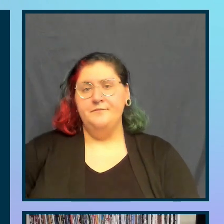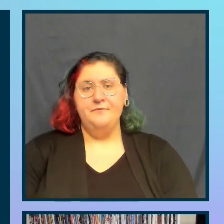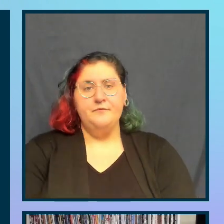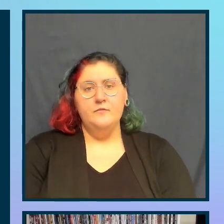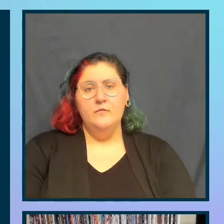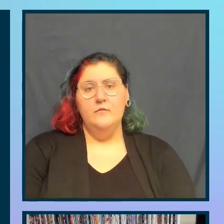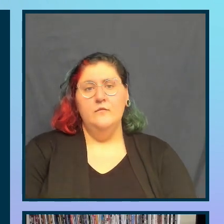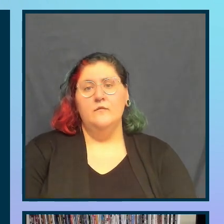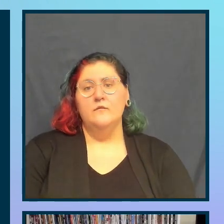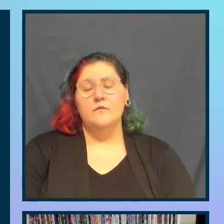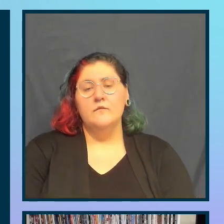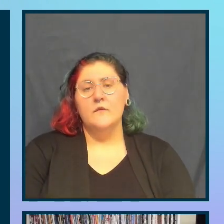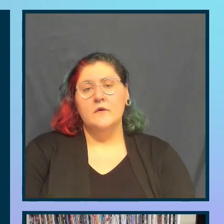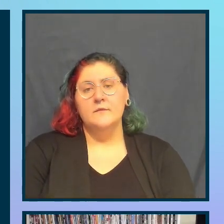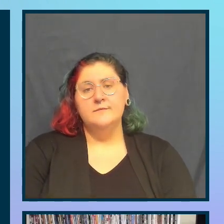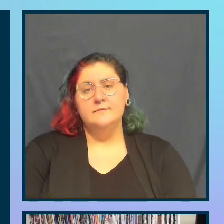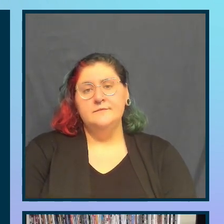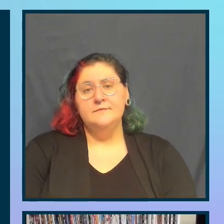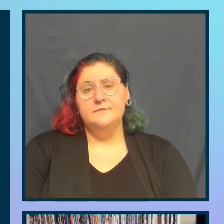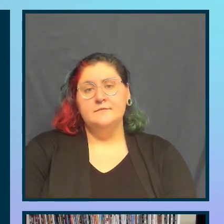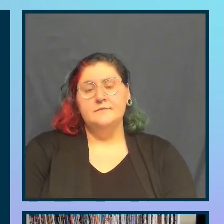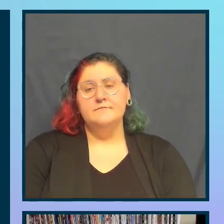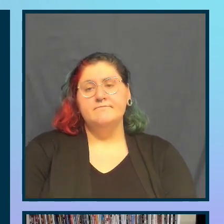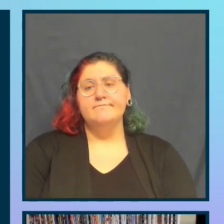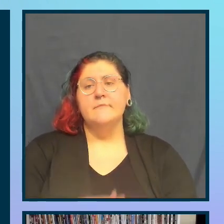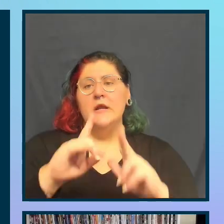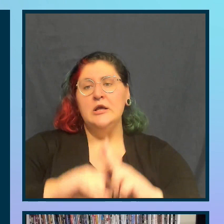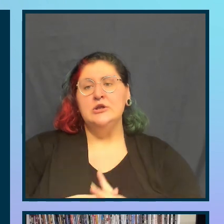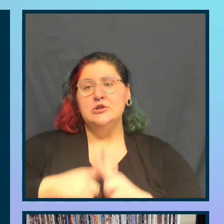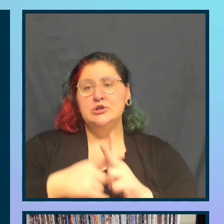Okay, so let's start with a theme we've discussed a few times already